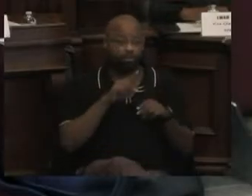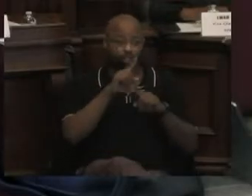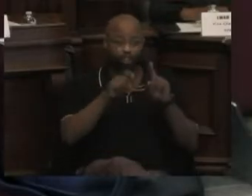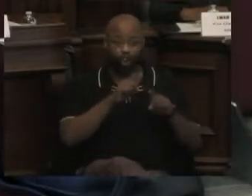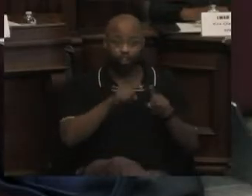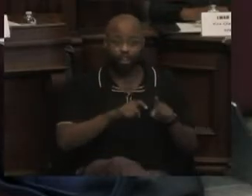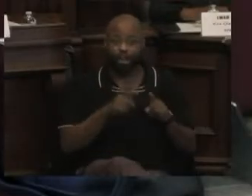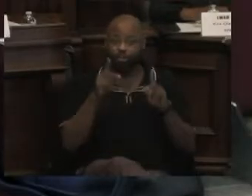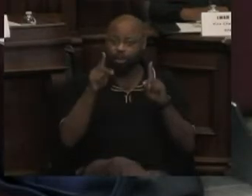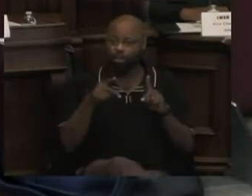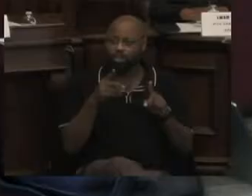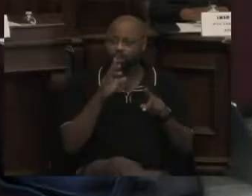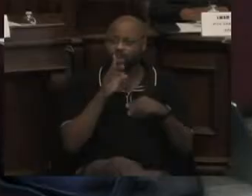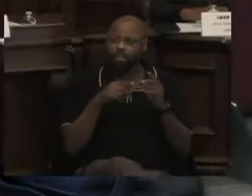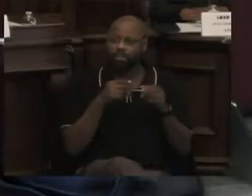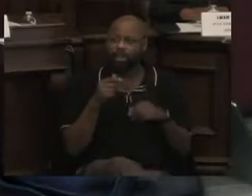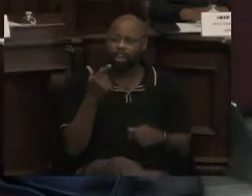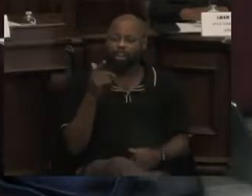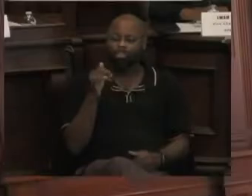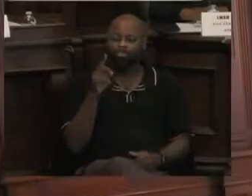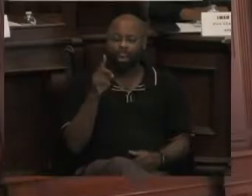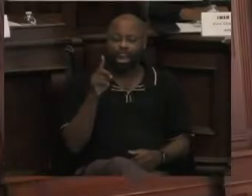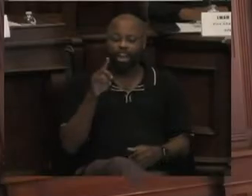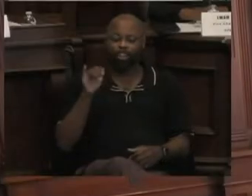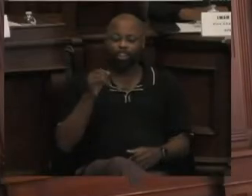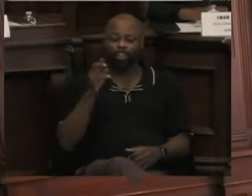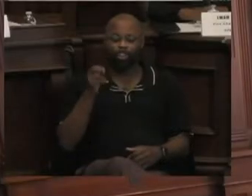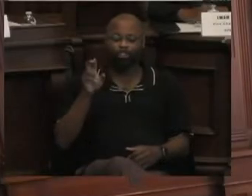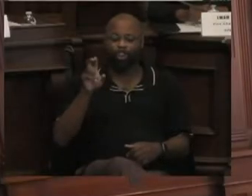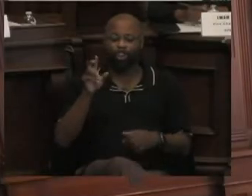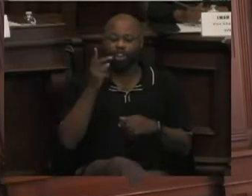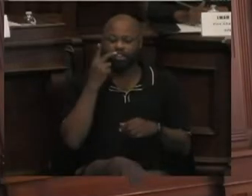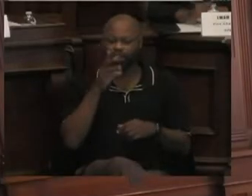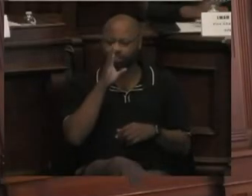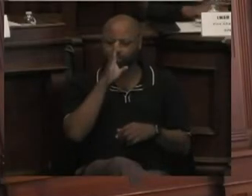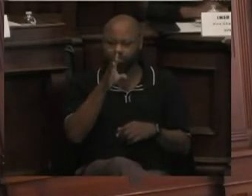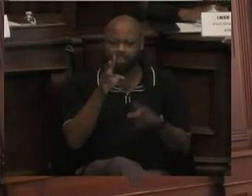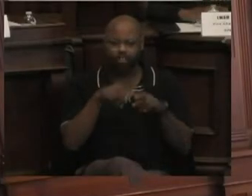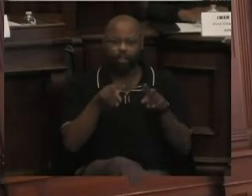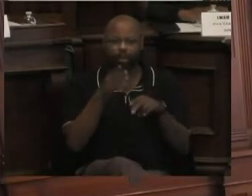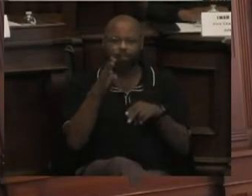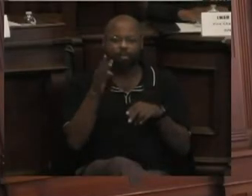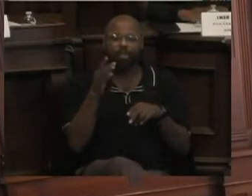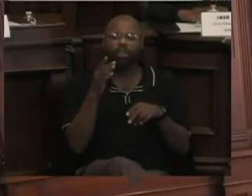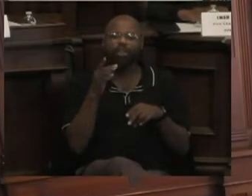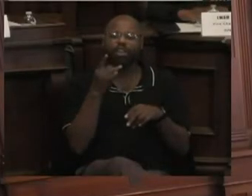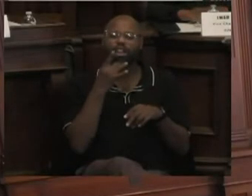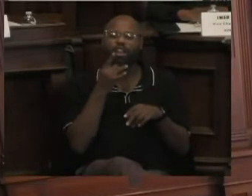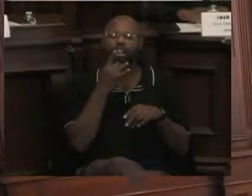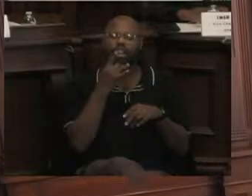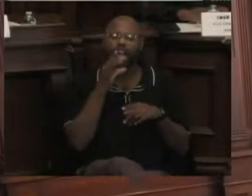then we had a good example from the responses of the survey. A person talked about how as a